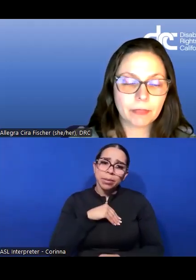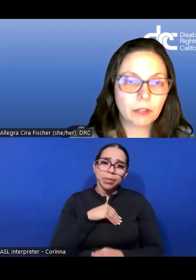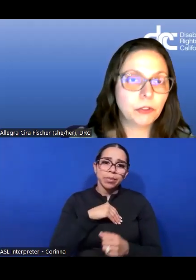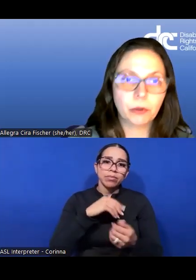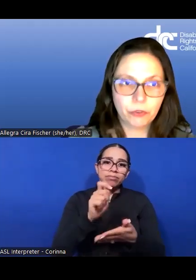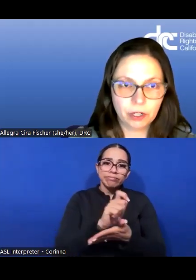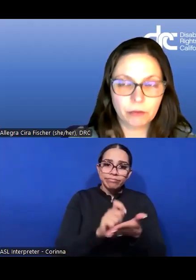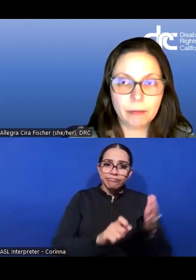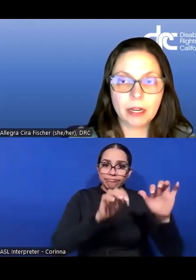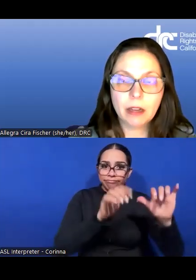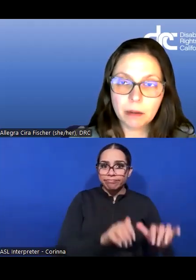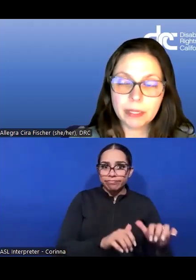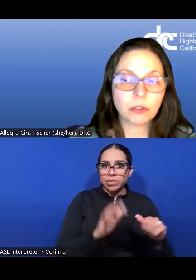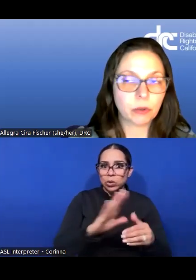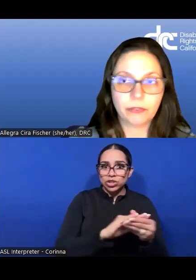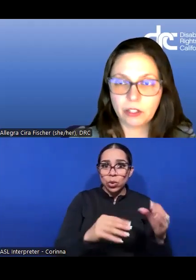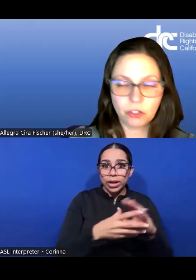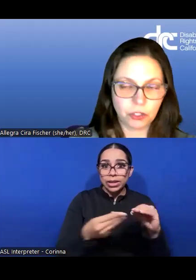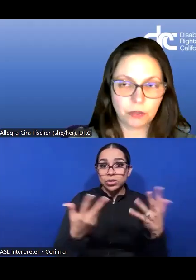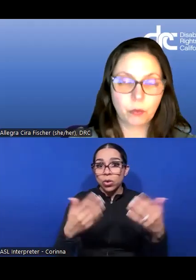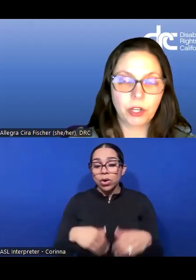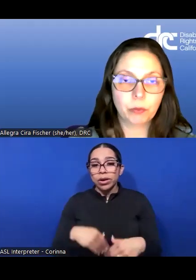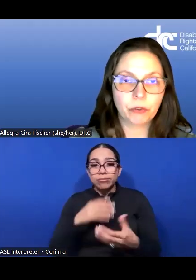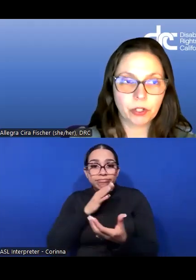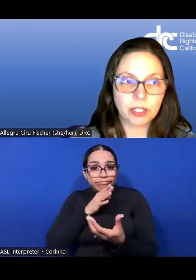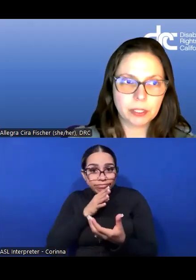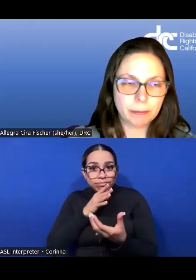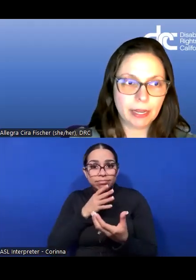if you prefer to remain anonymous or if that's just what you prefer to submit.